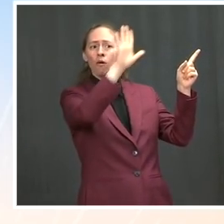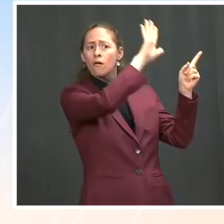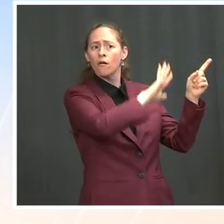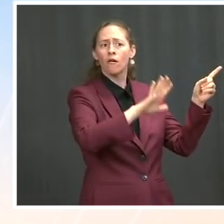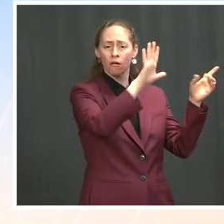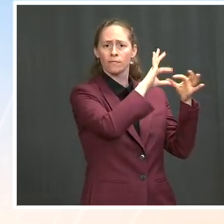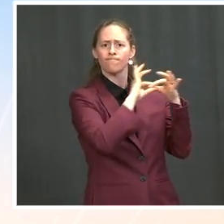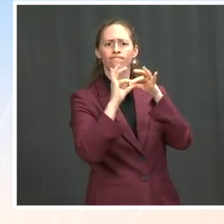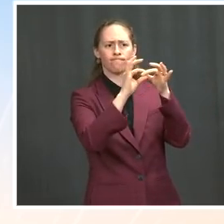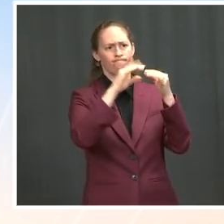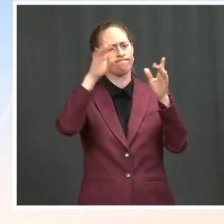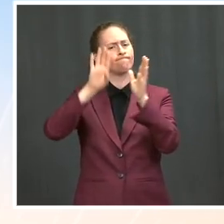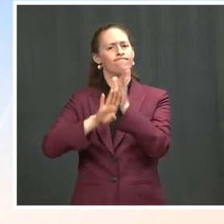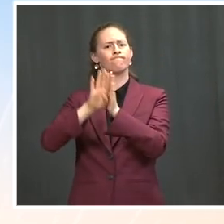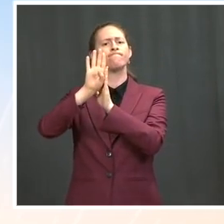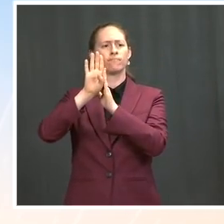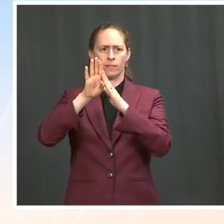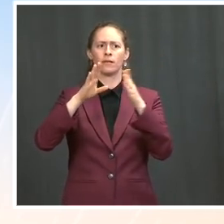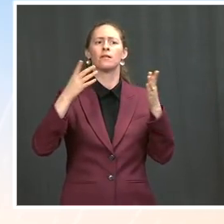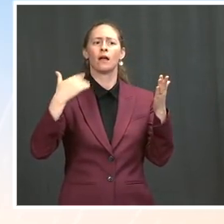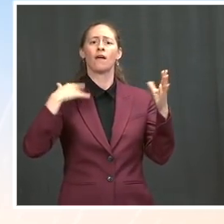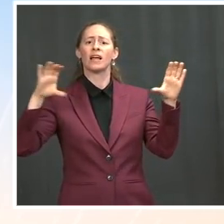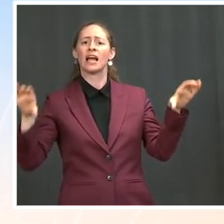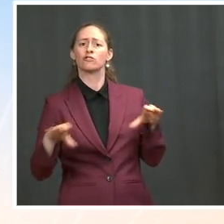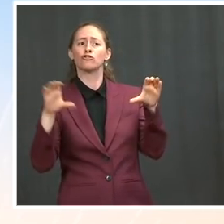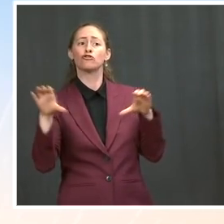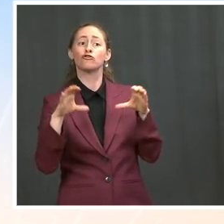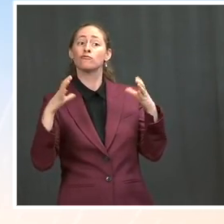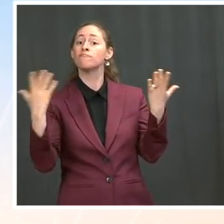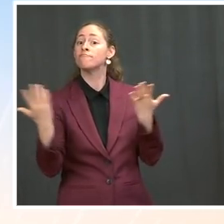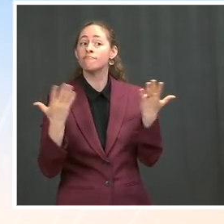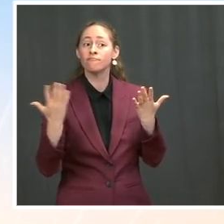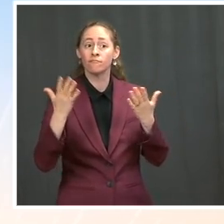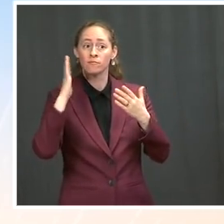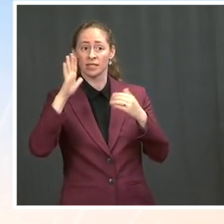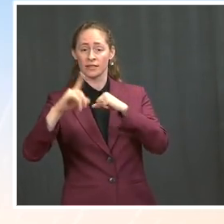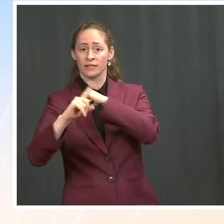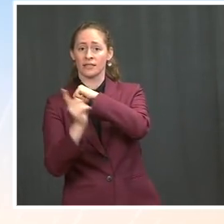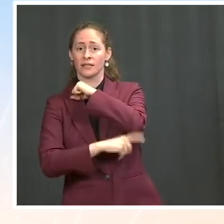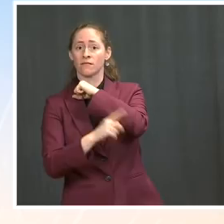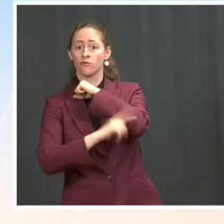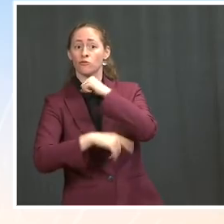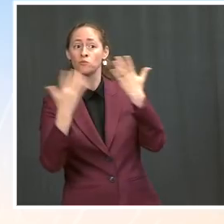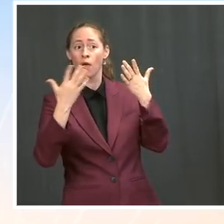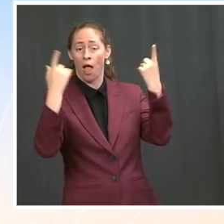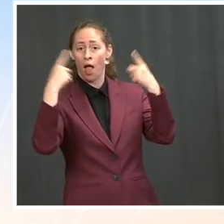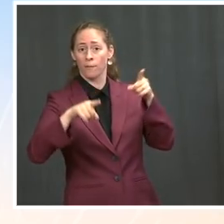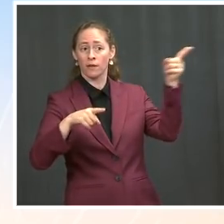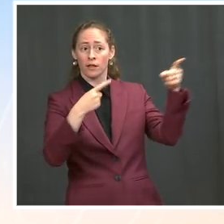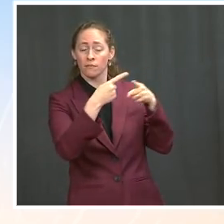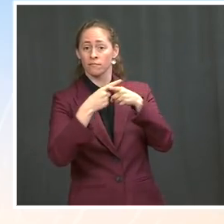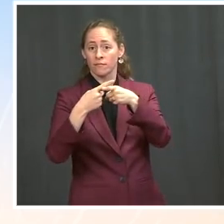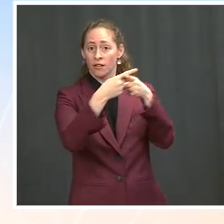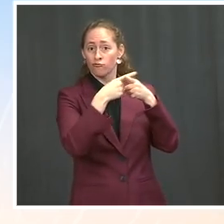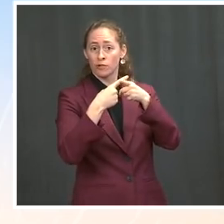on the Lukashenko regime in Belarus for a variety of egregious acts. Last month, we said we would develop a list